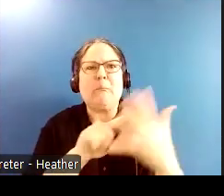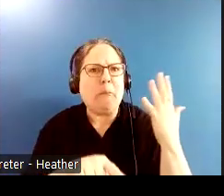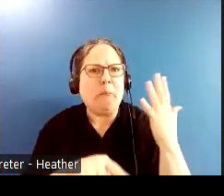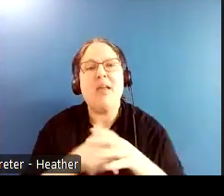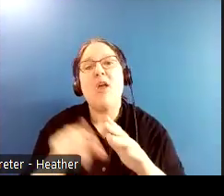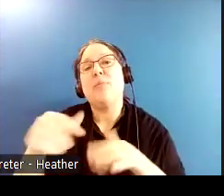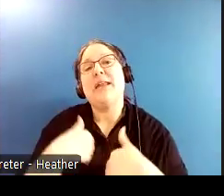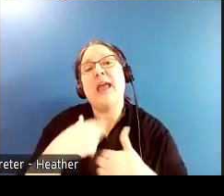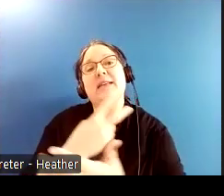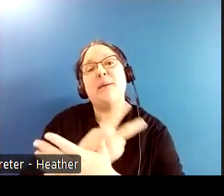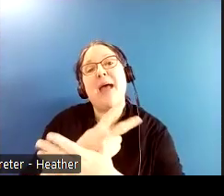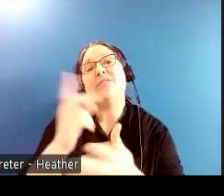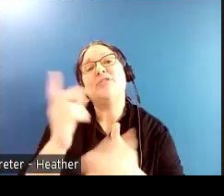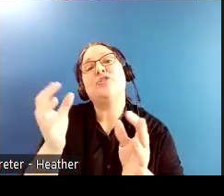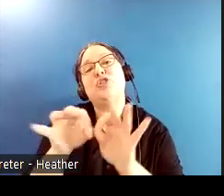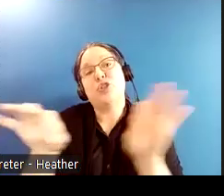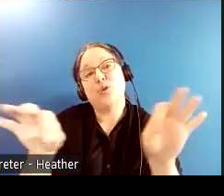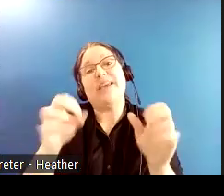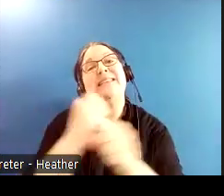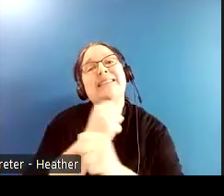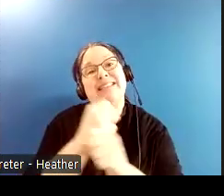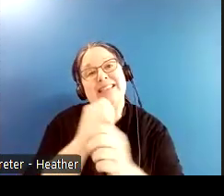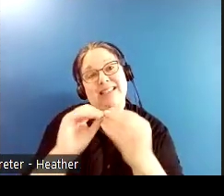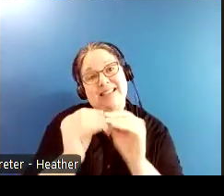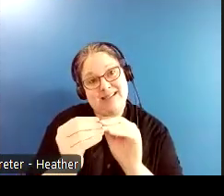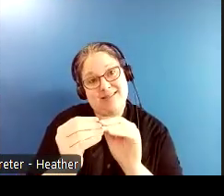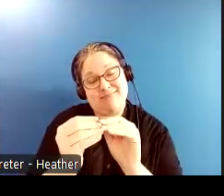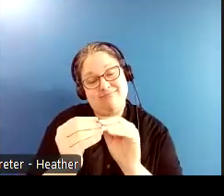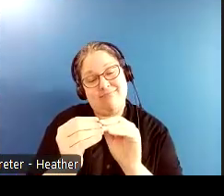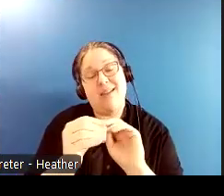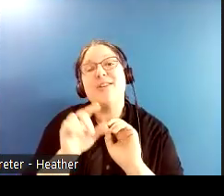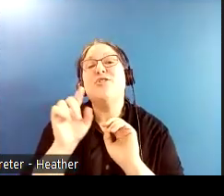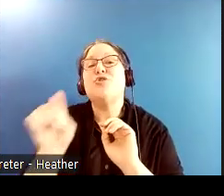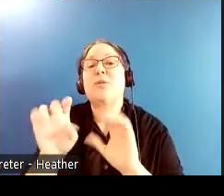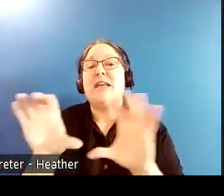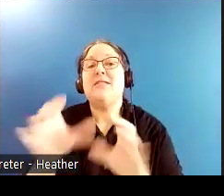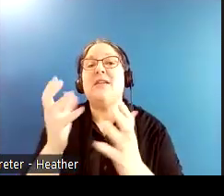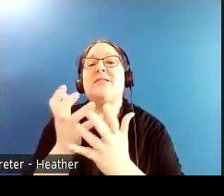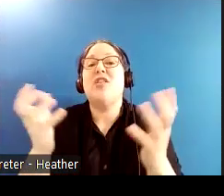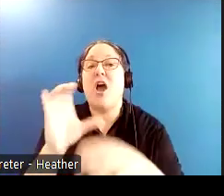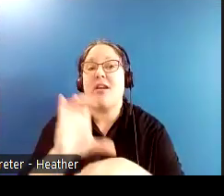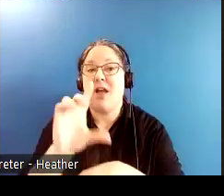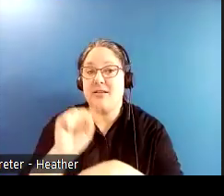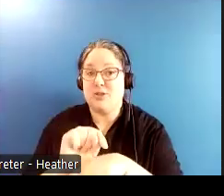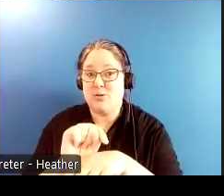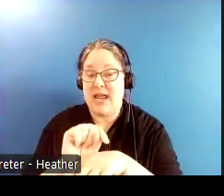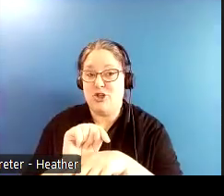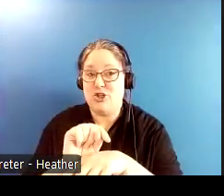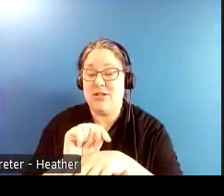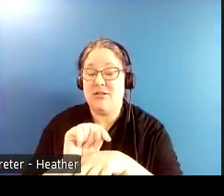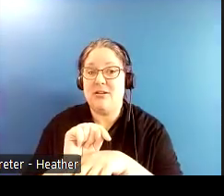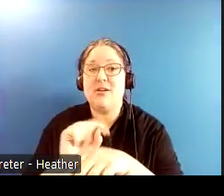degree in statistics and um does a lot of consultation or collaboration on with people's